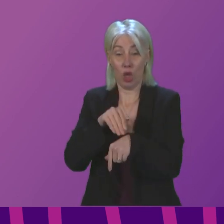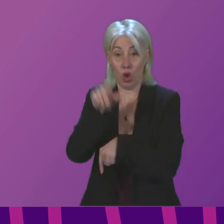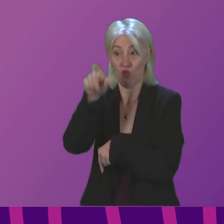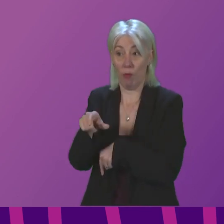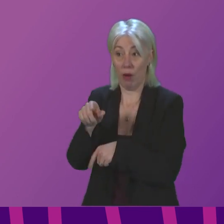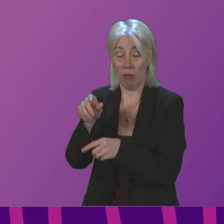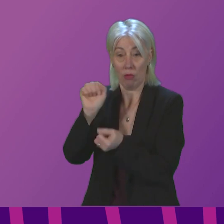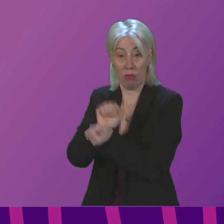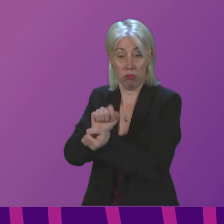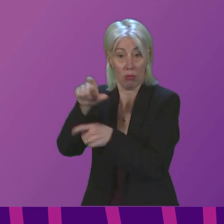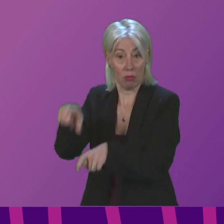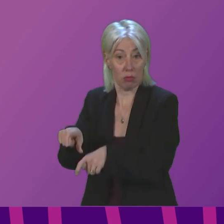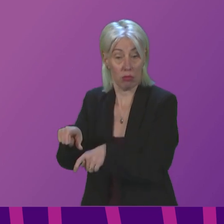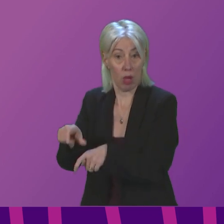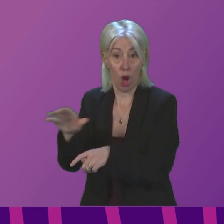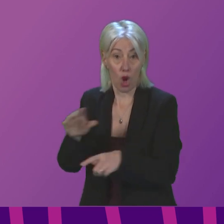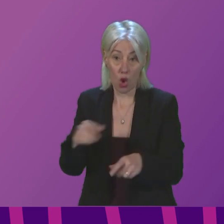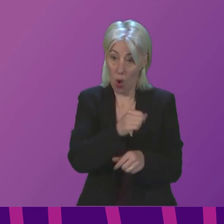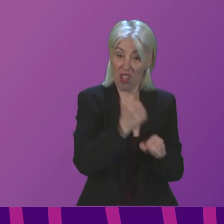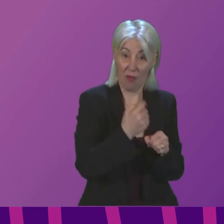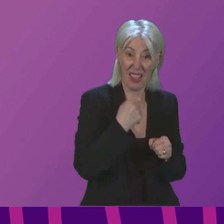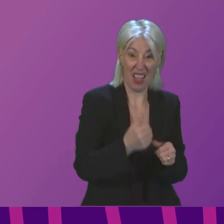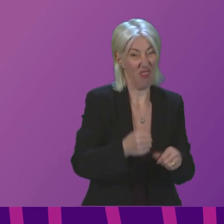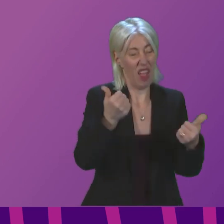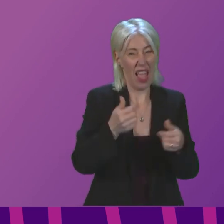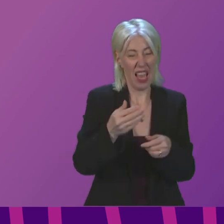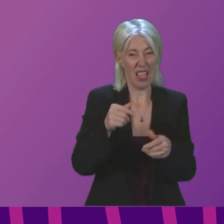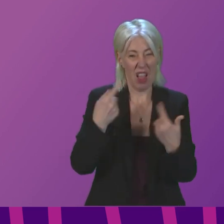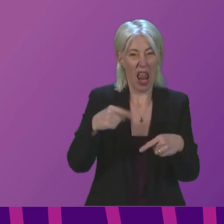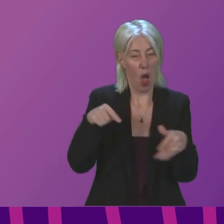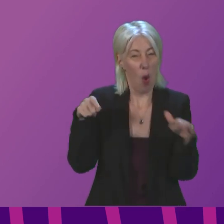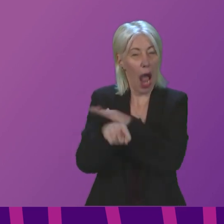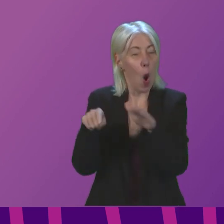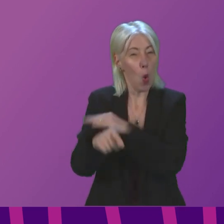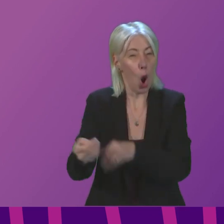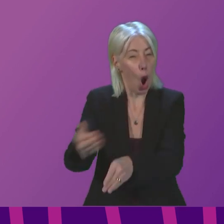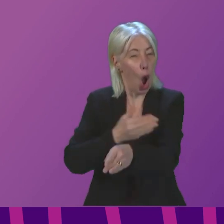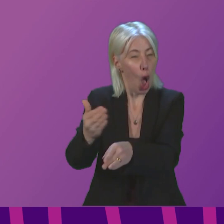this Government is proposing to let them out even earlier. Is it not the case that this